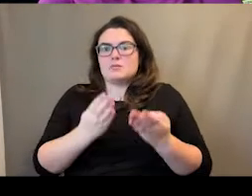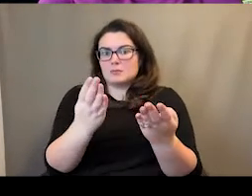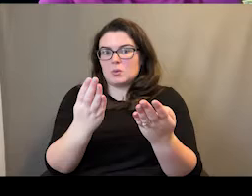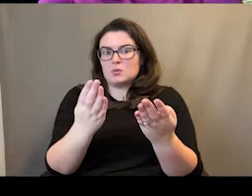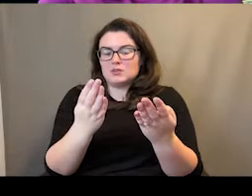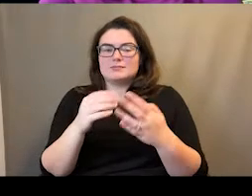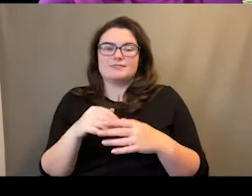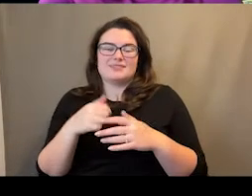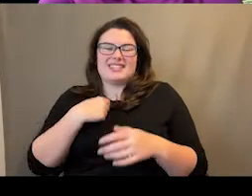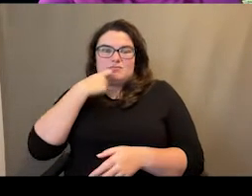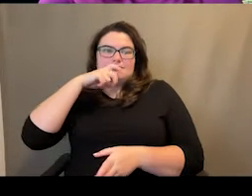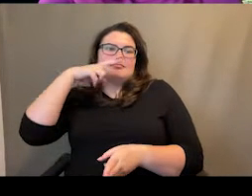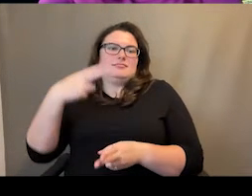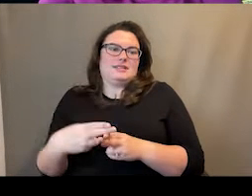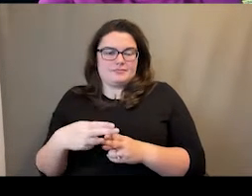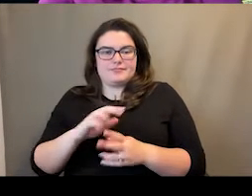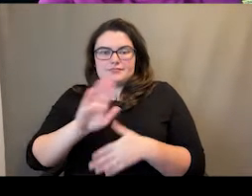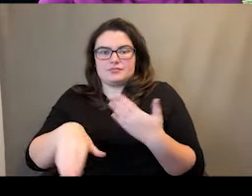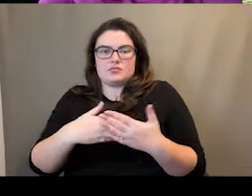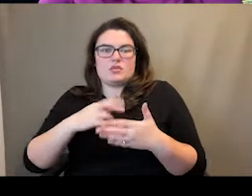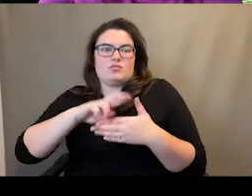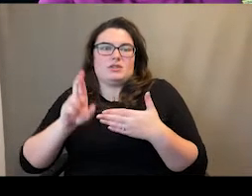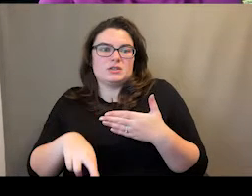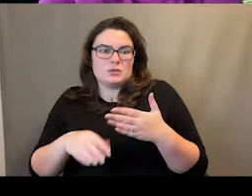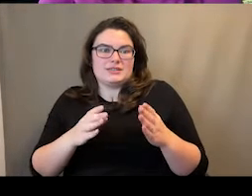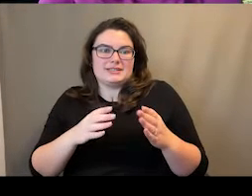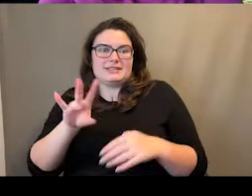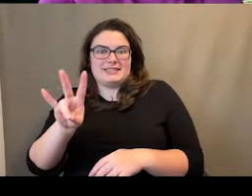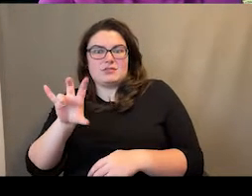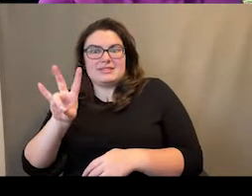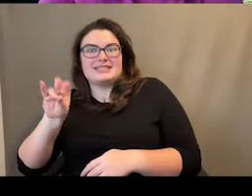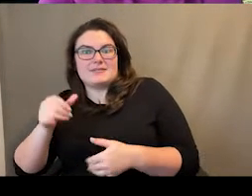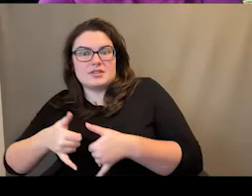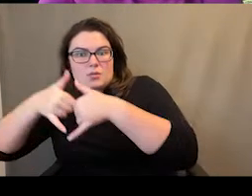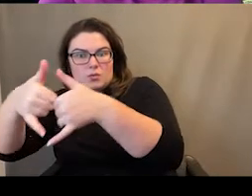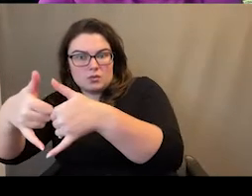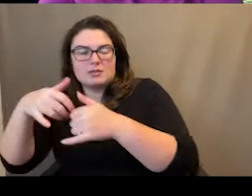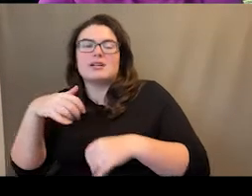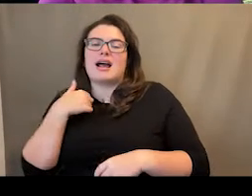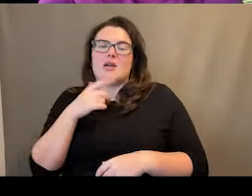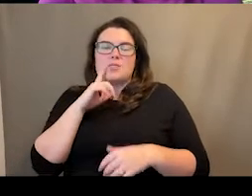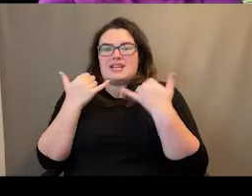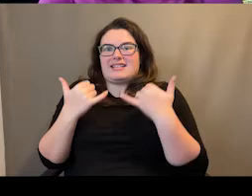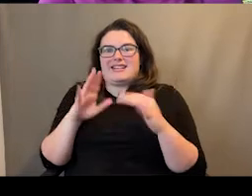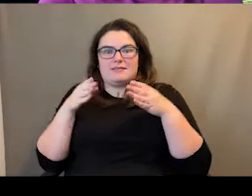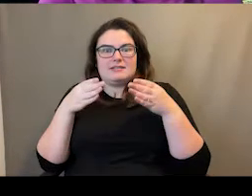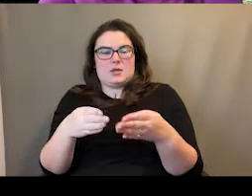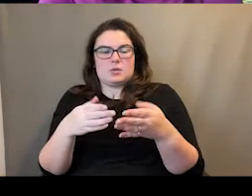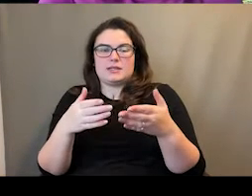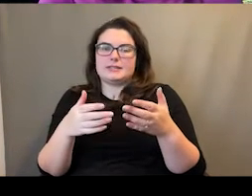as I mentioned, resulted in 770 awards. I'm going to just take this time to make a plug for reviewers.